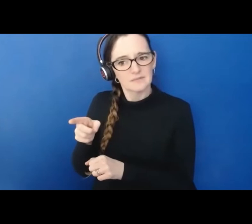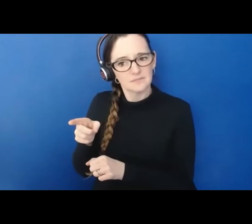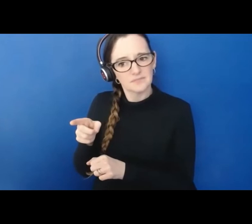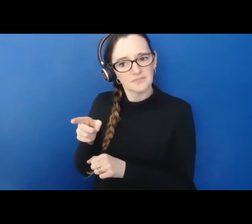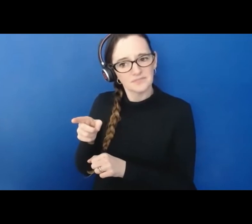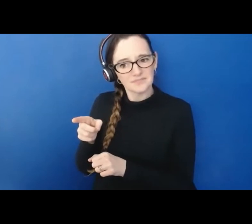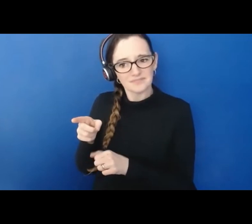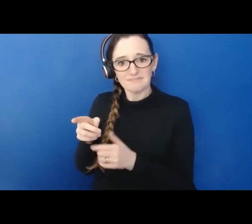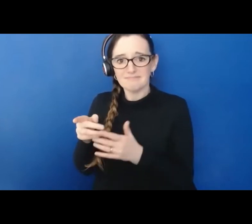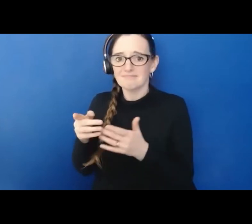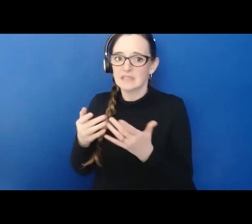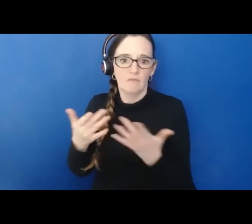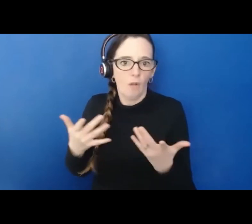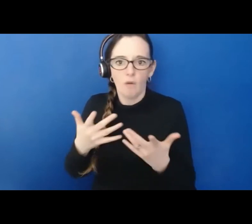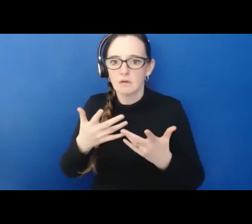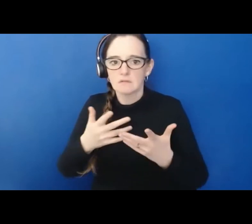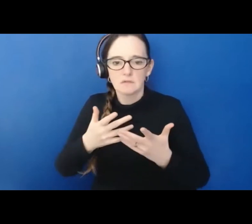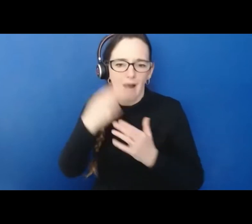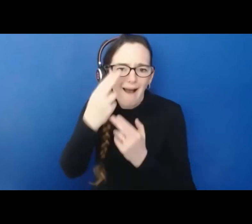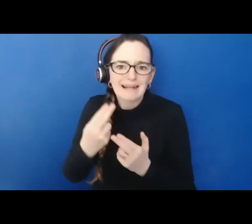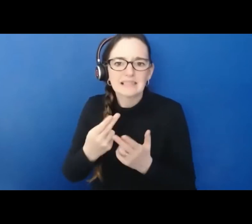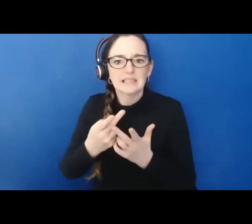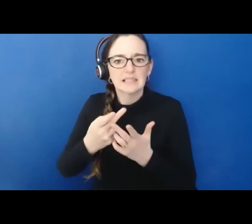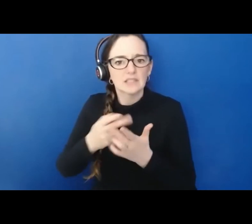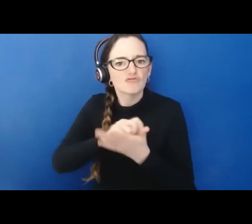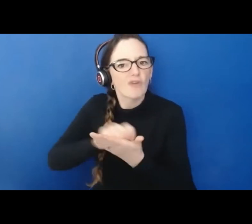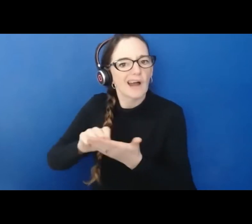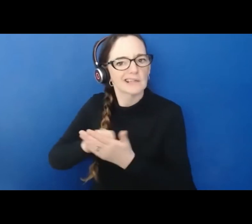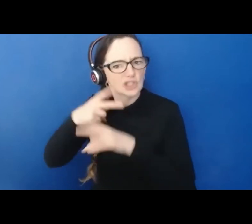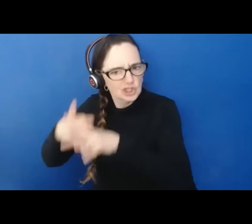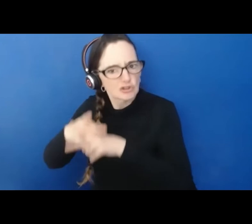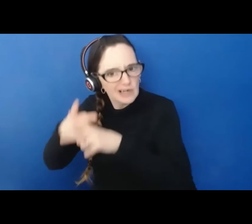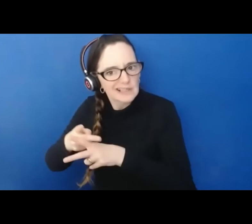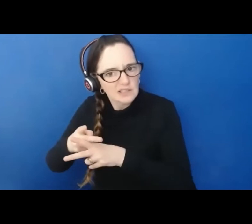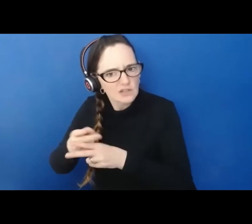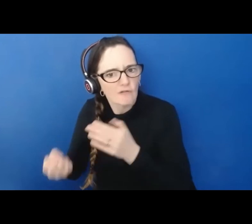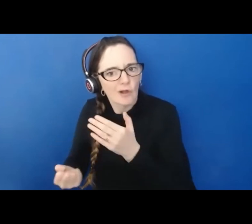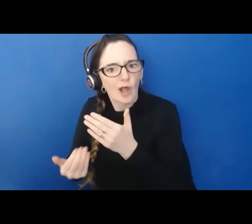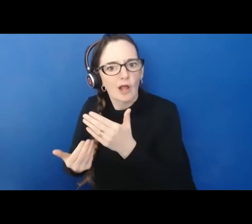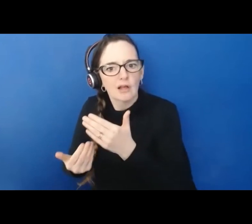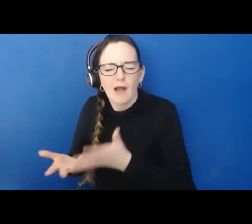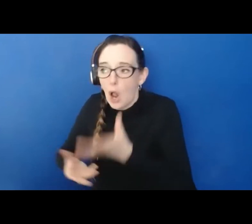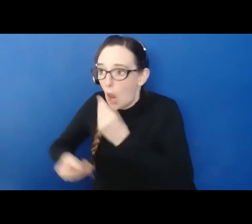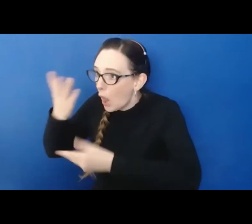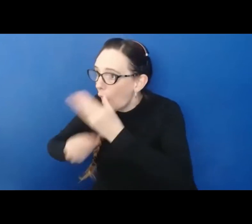writers, curators to really cut their teeth in the making and also the progressions of their careers.